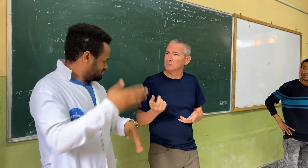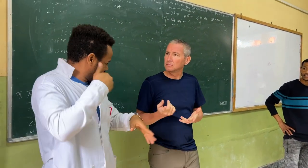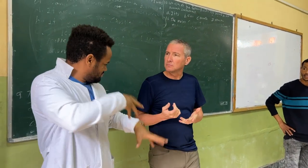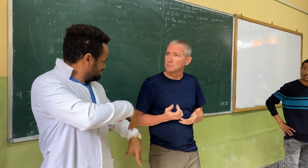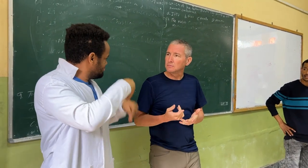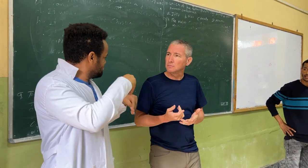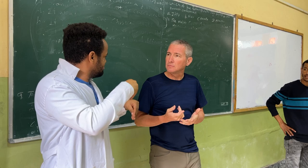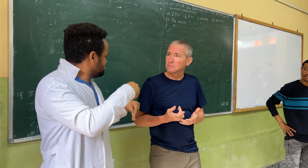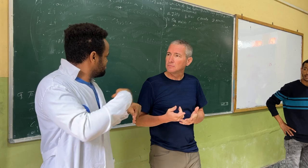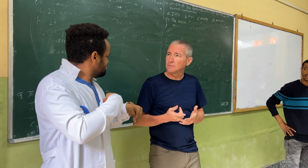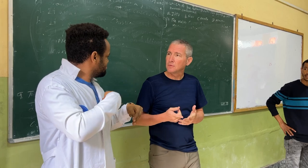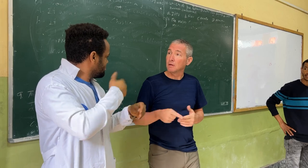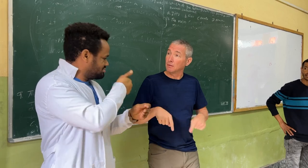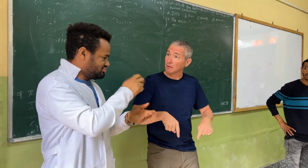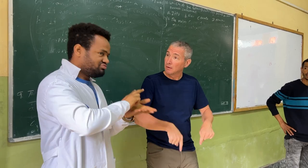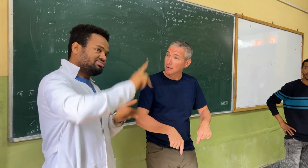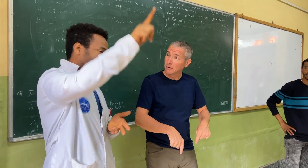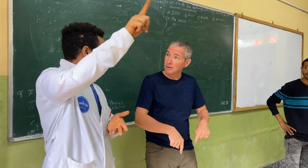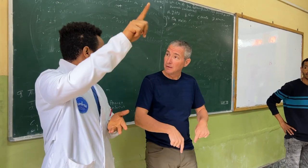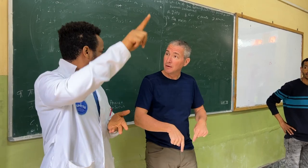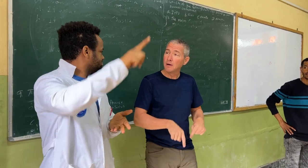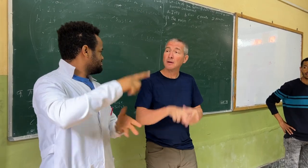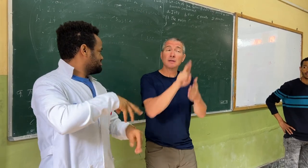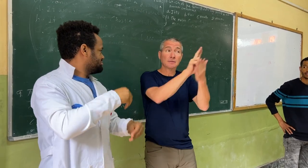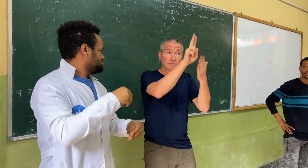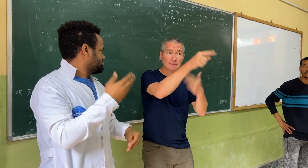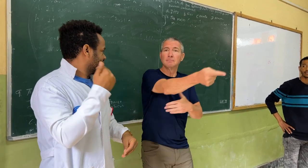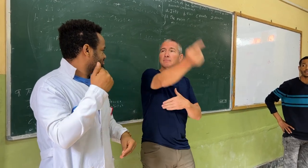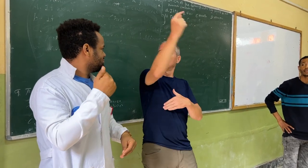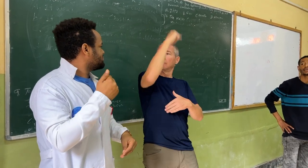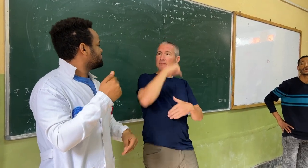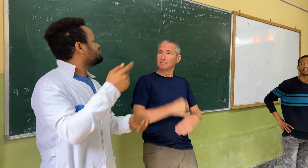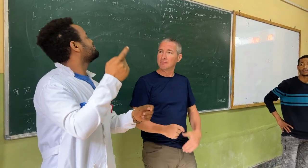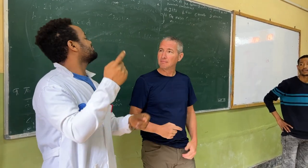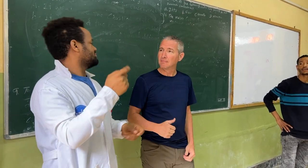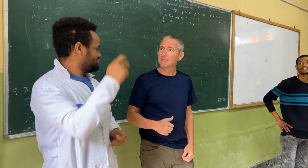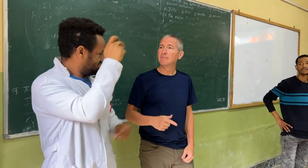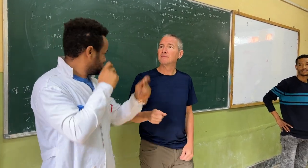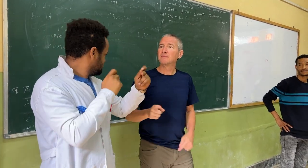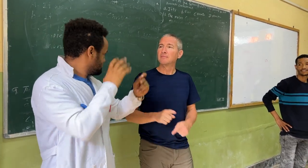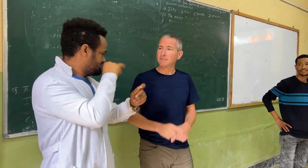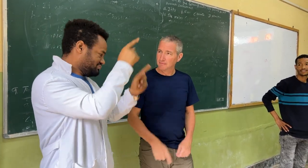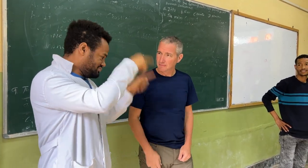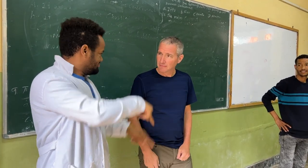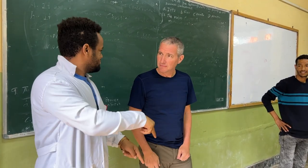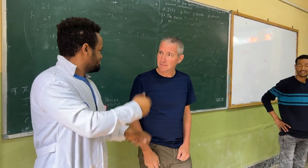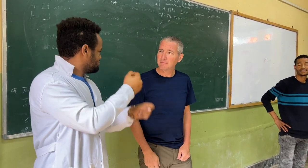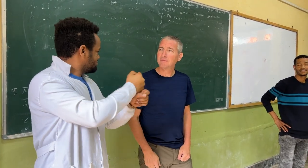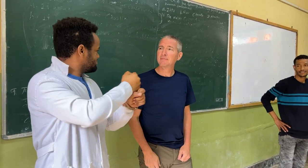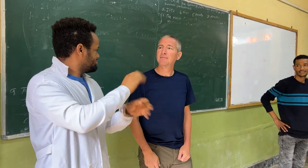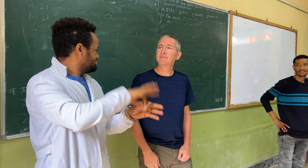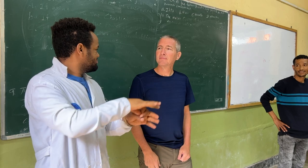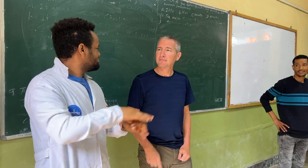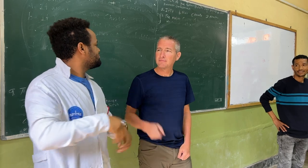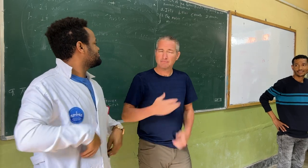I was a student at university. So you came here after that? When I graduated, I started working here.